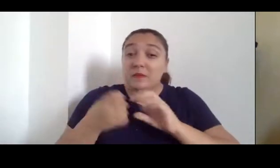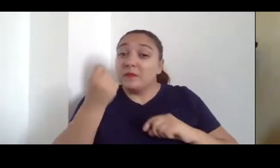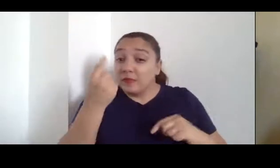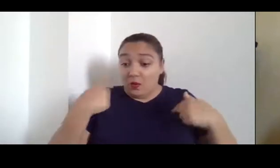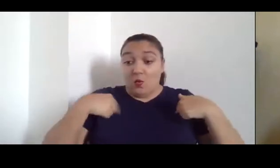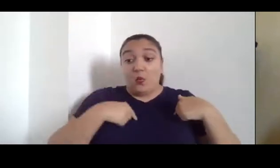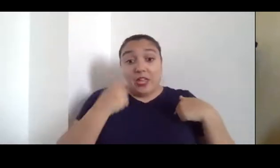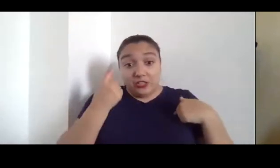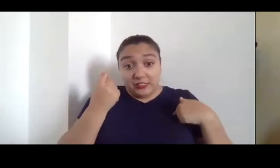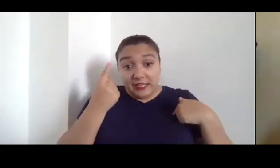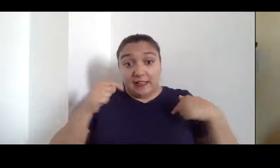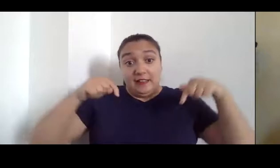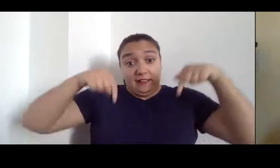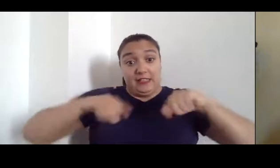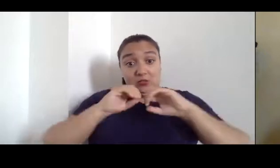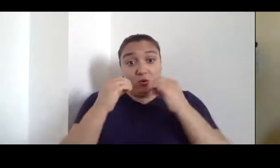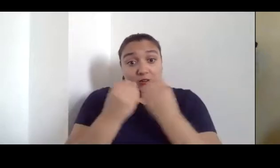to benefit from the systemic displacement of